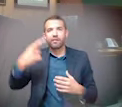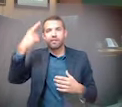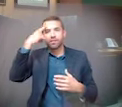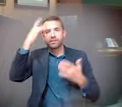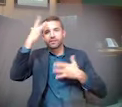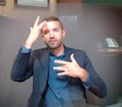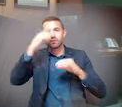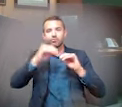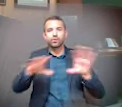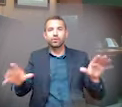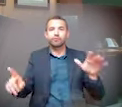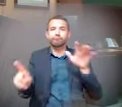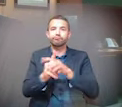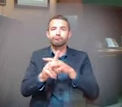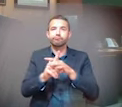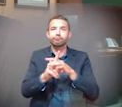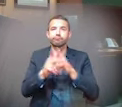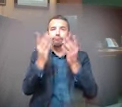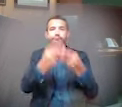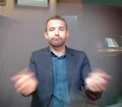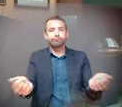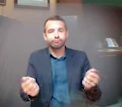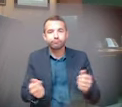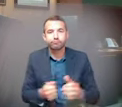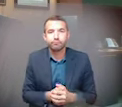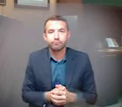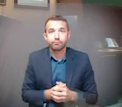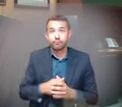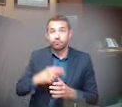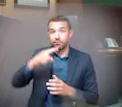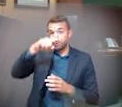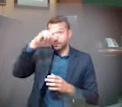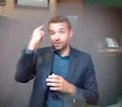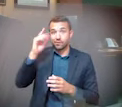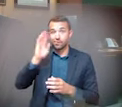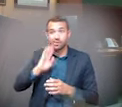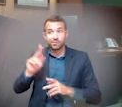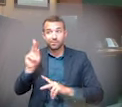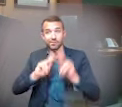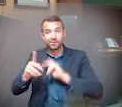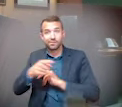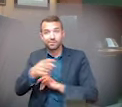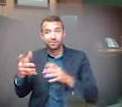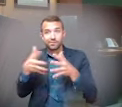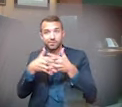black people here in the US, black and brown people here in the US have been